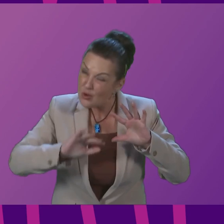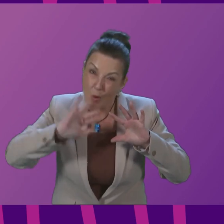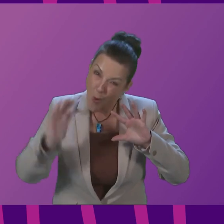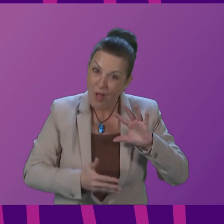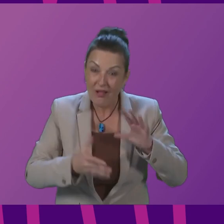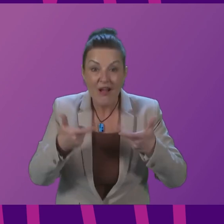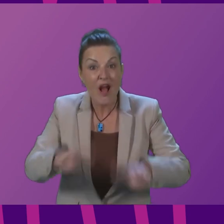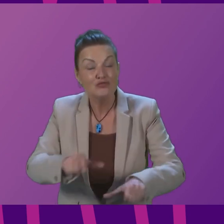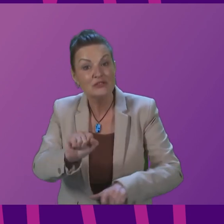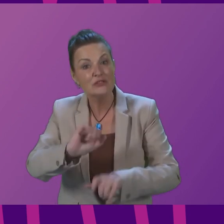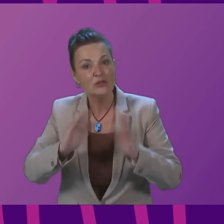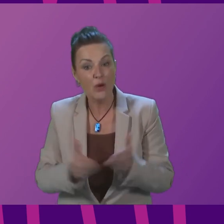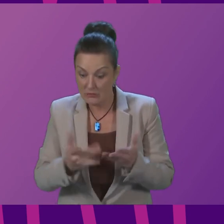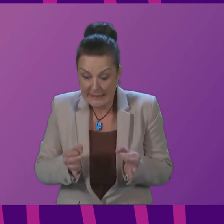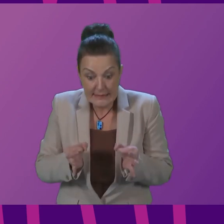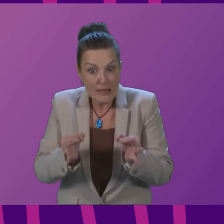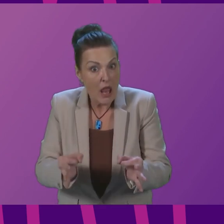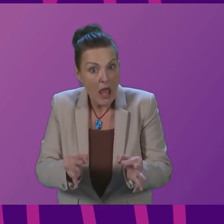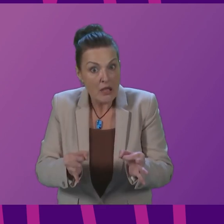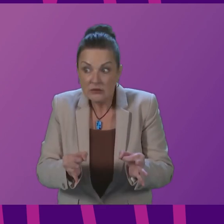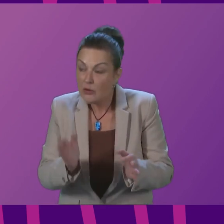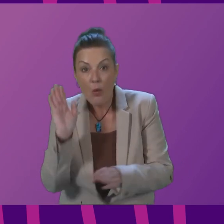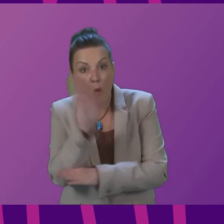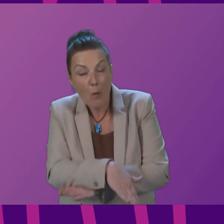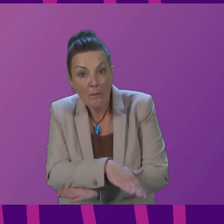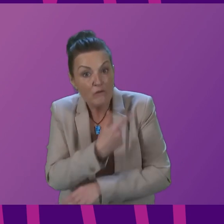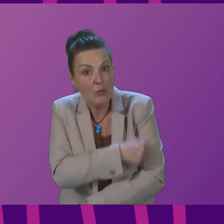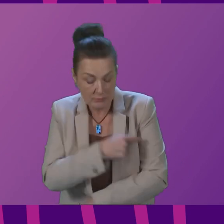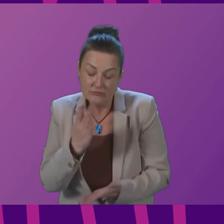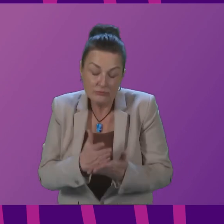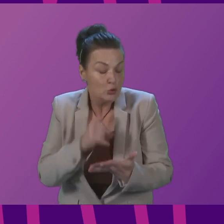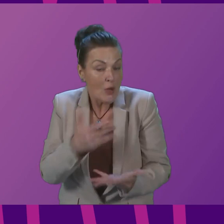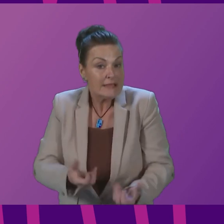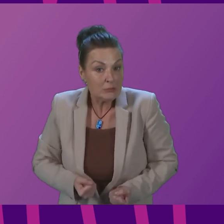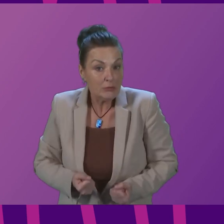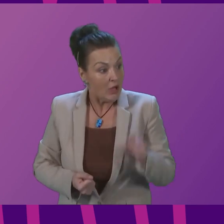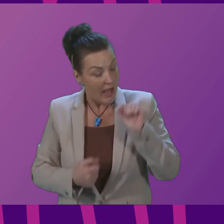Delayed discharge is unacceptable, which is why Jackie Baillie is right to say that I